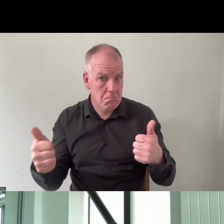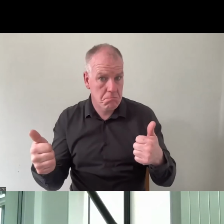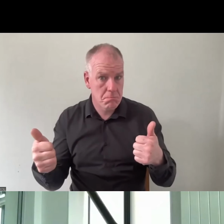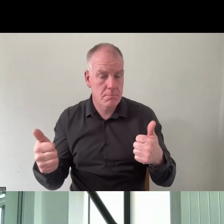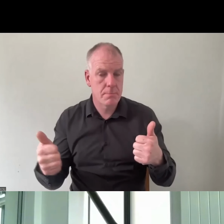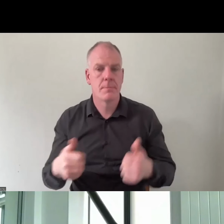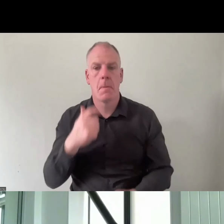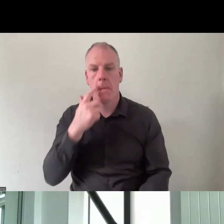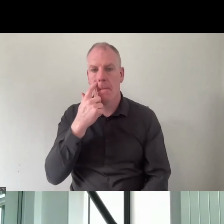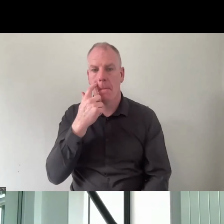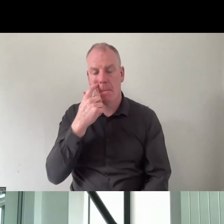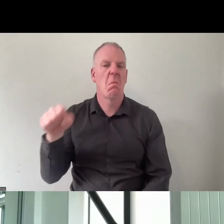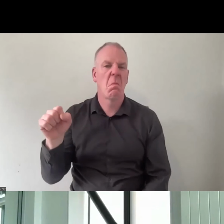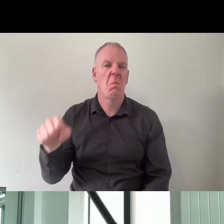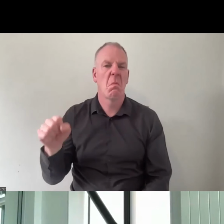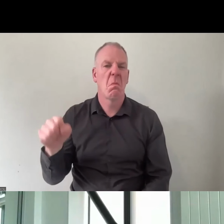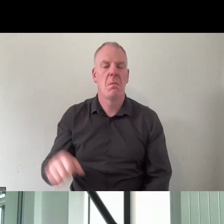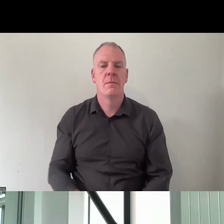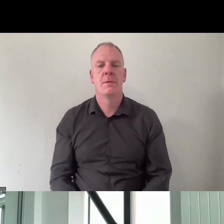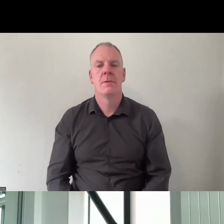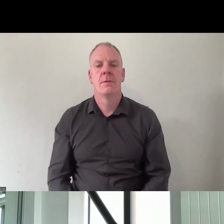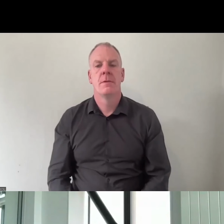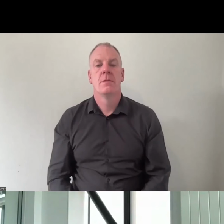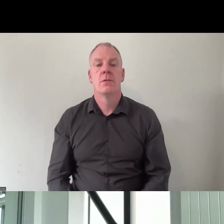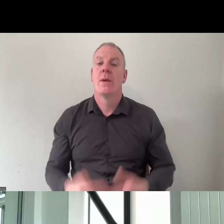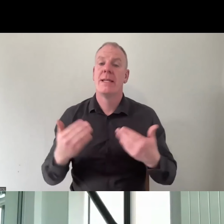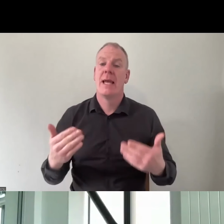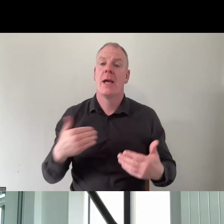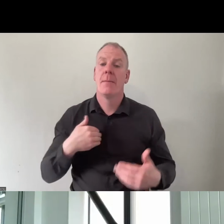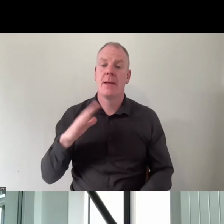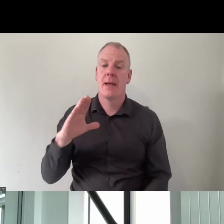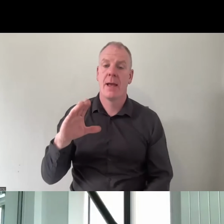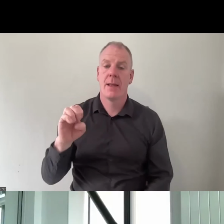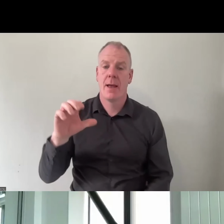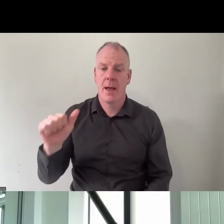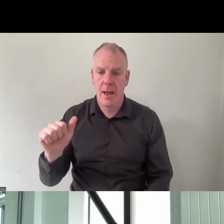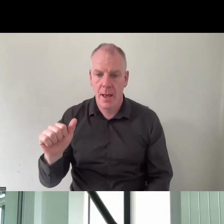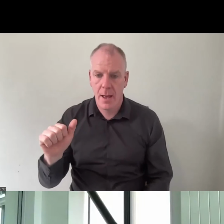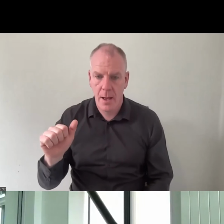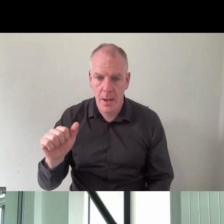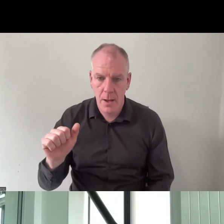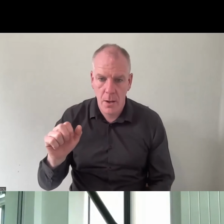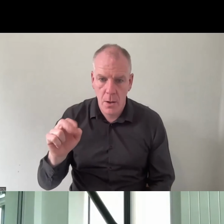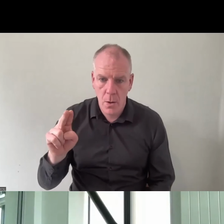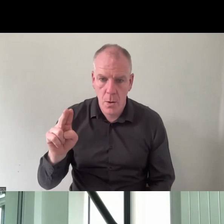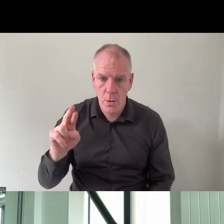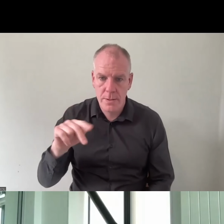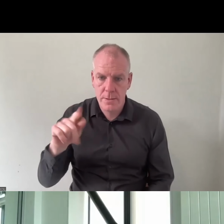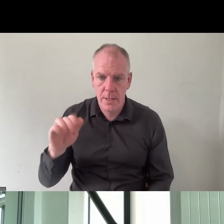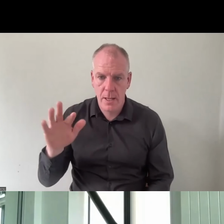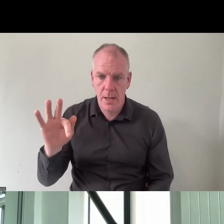So, yes, I'm Léa Urzel Francil, I'm a PhD researcher at Maynooth University